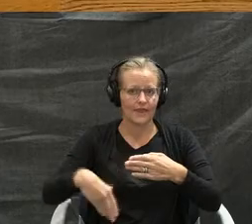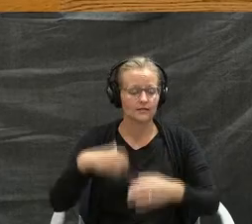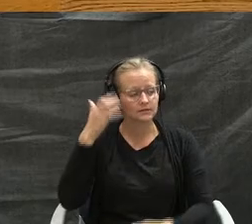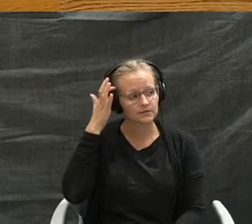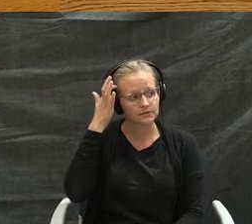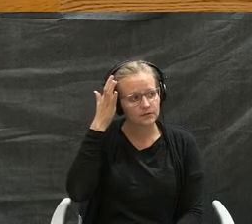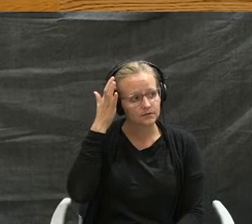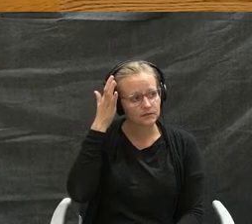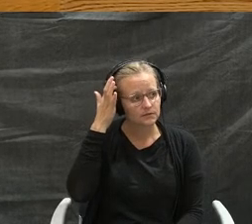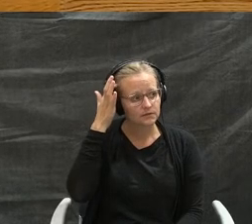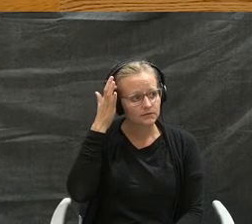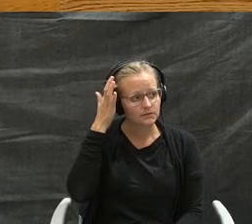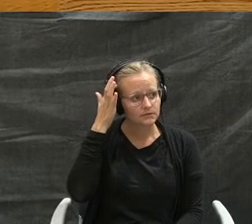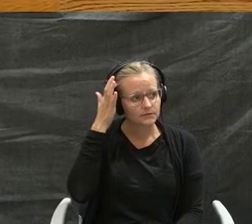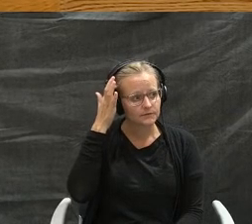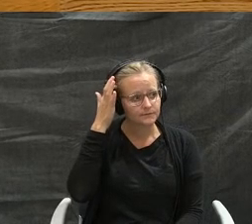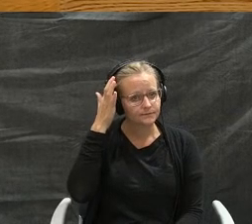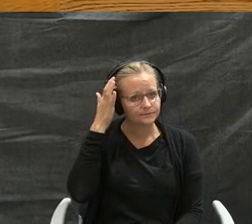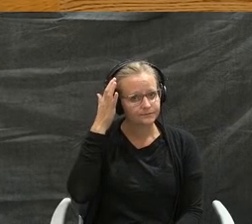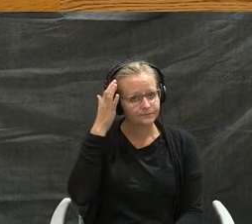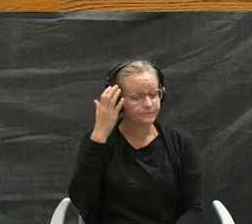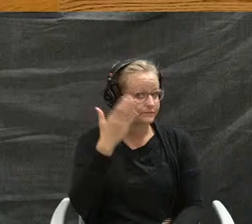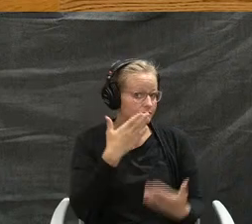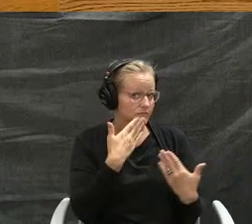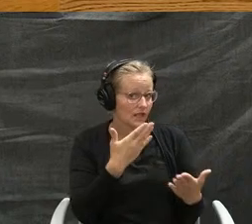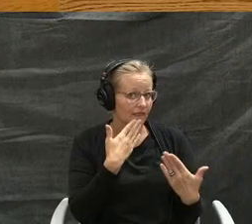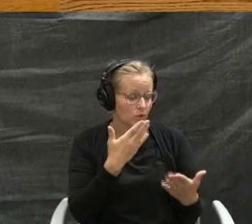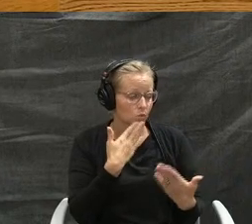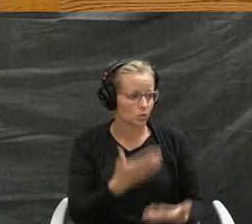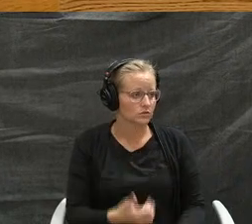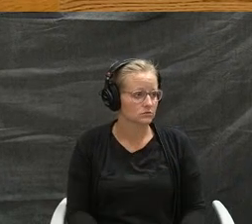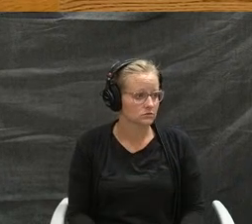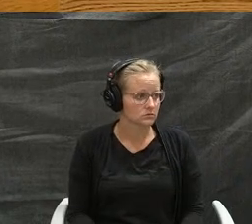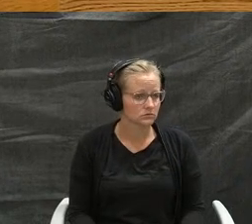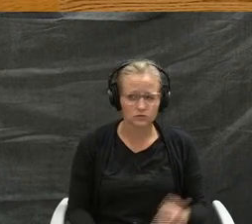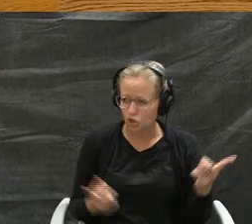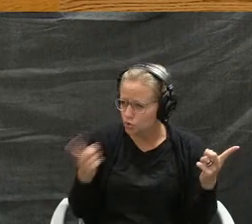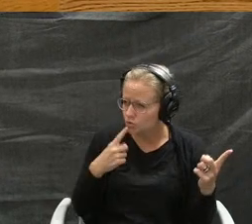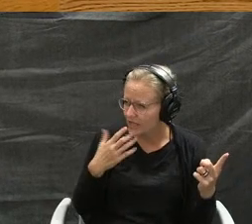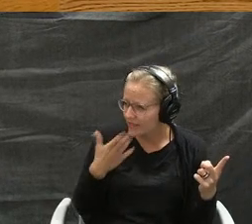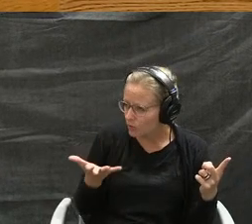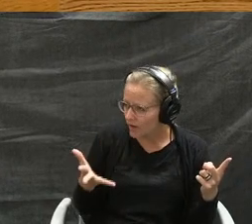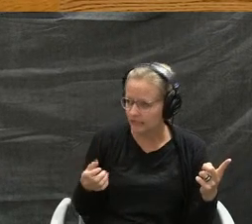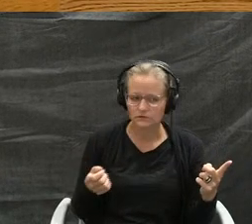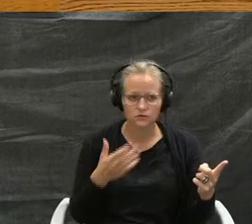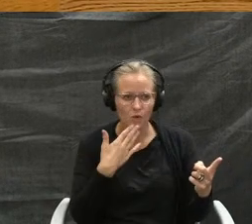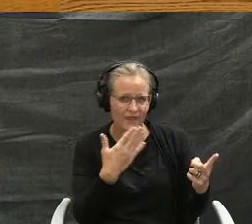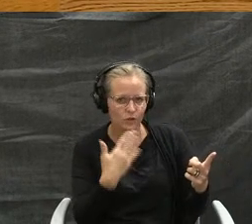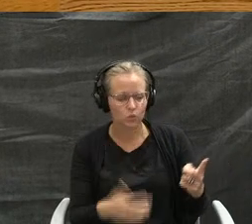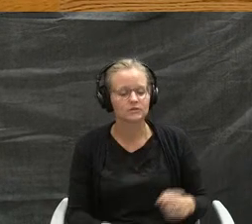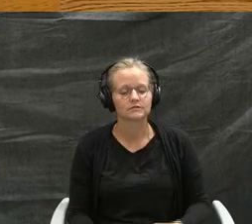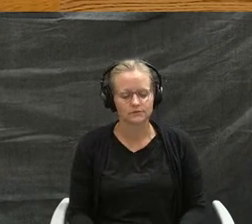Thank you, thank you Mr. Thank you, Mr Alexander, appreciate that good